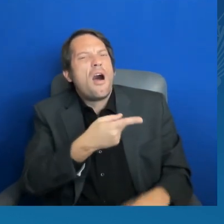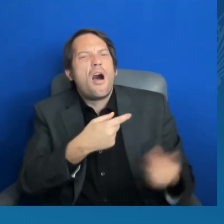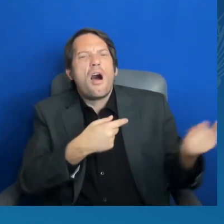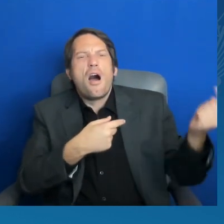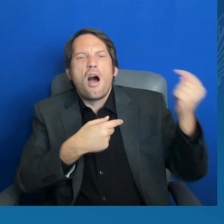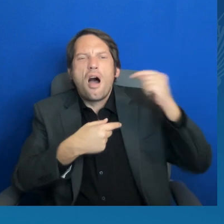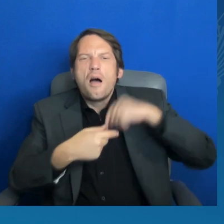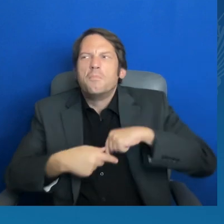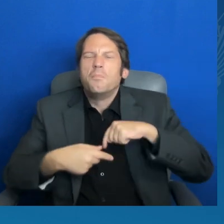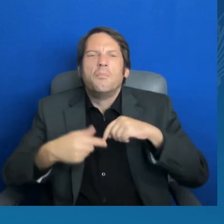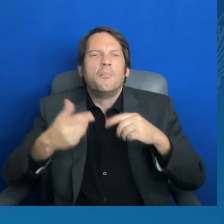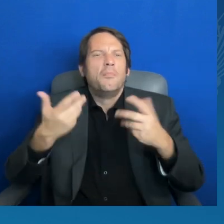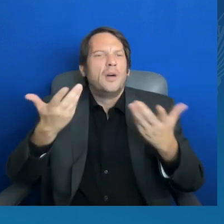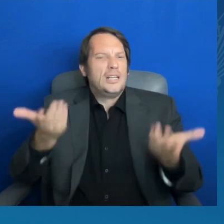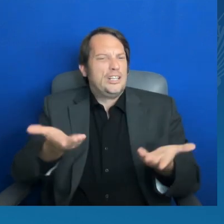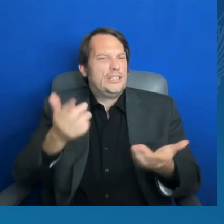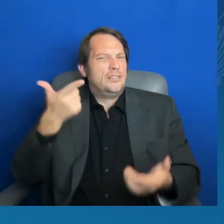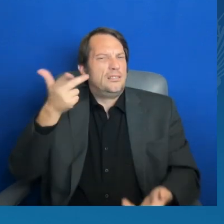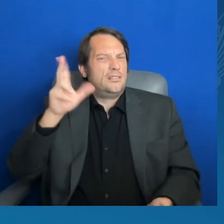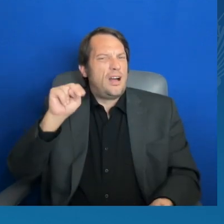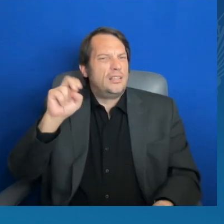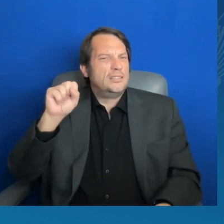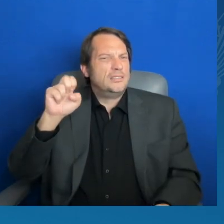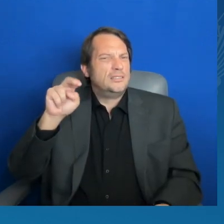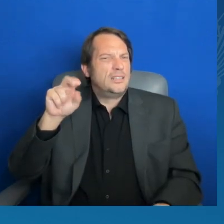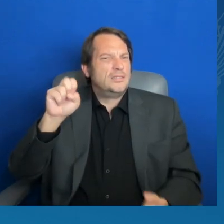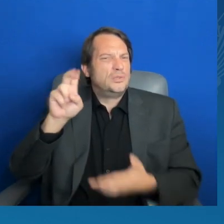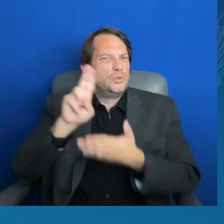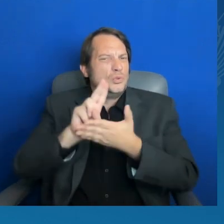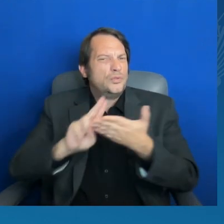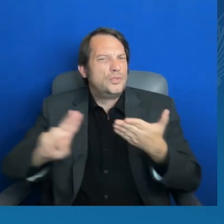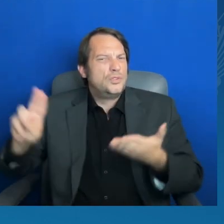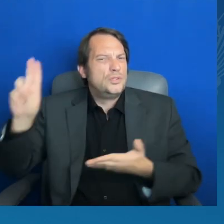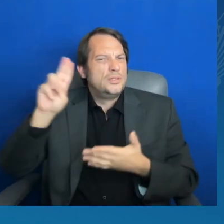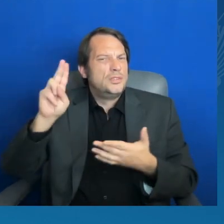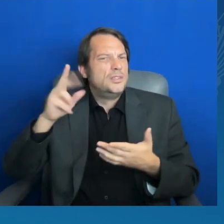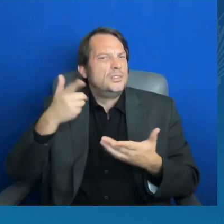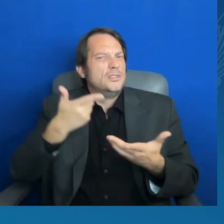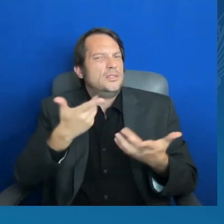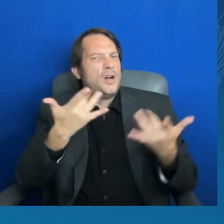to come to just thank you all. Let me just start with this. I -- I know who's here.